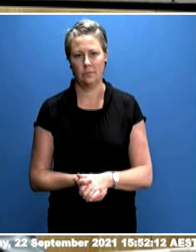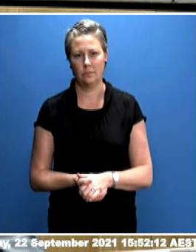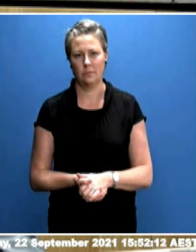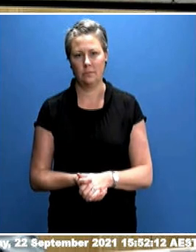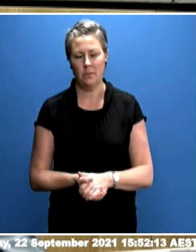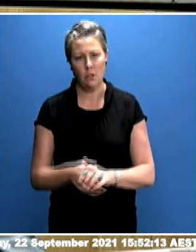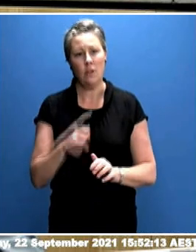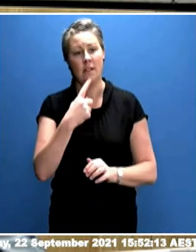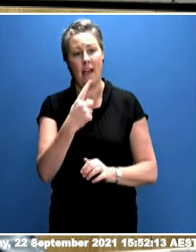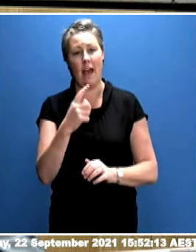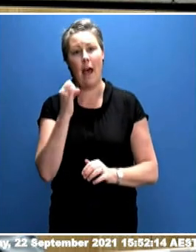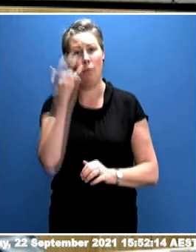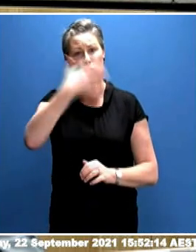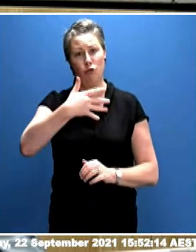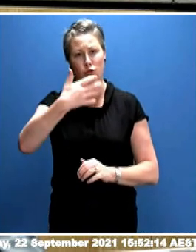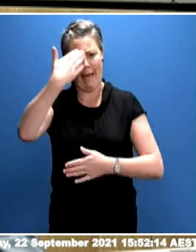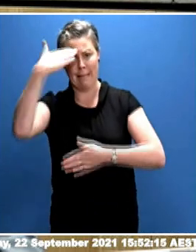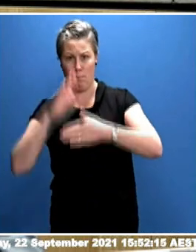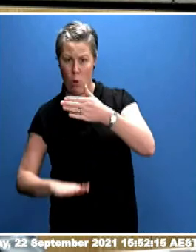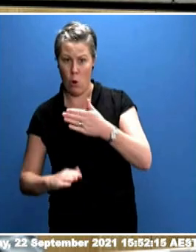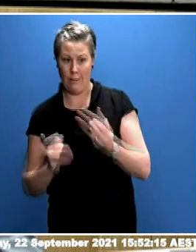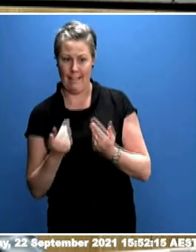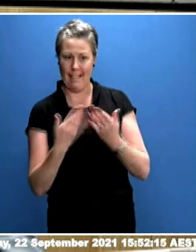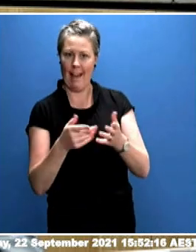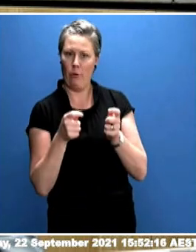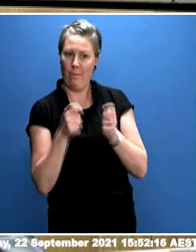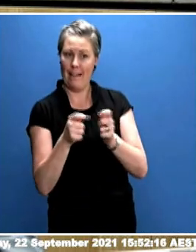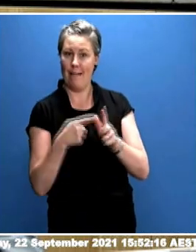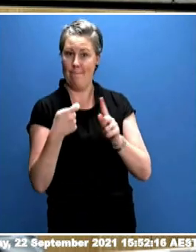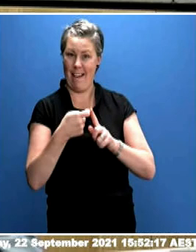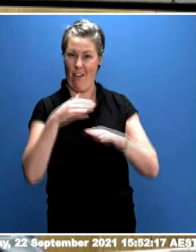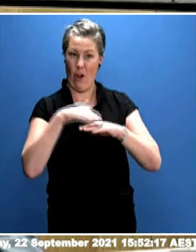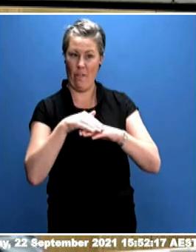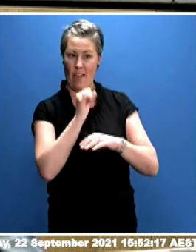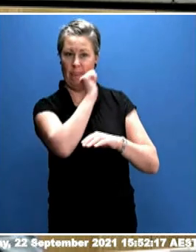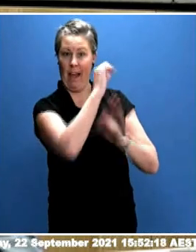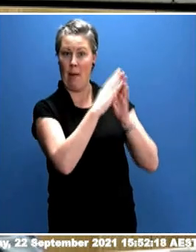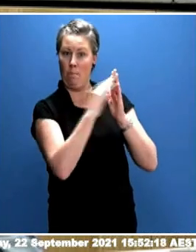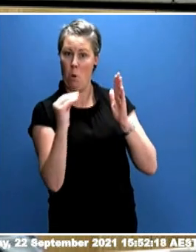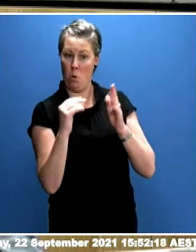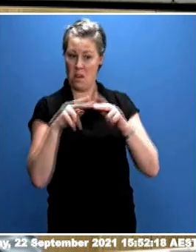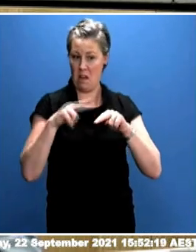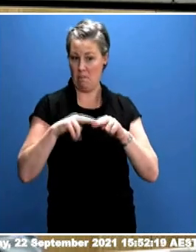that model, in terms of appropriateness for First Nations children in that type of environment.